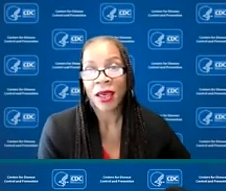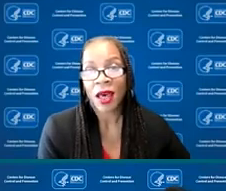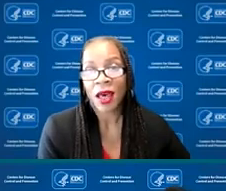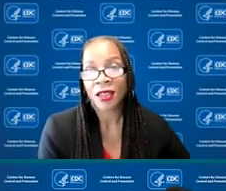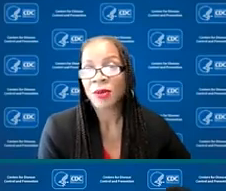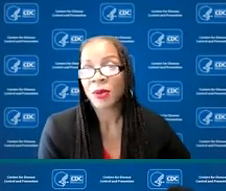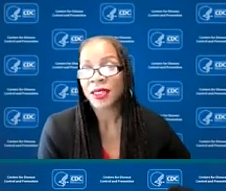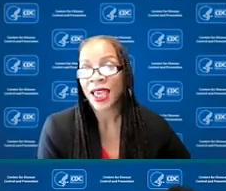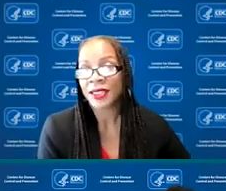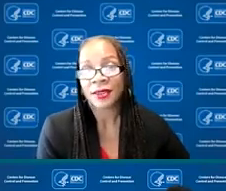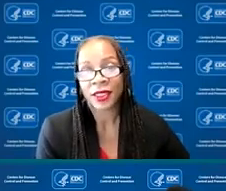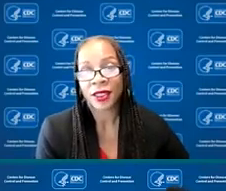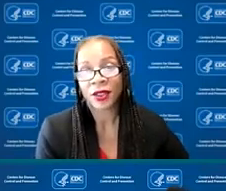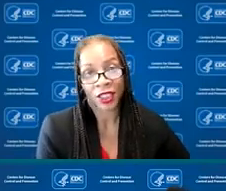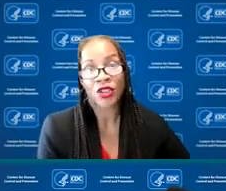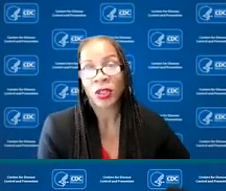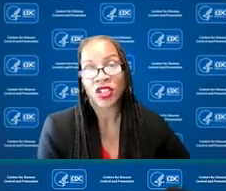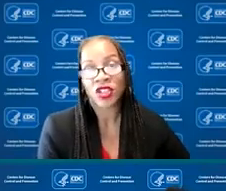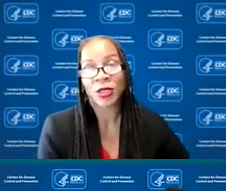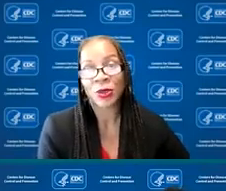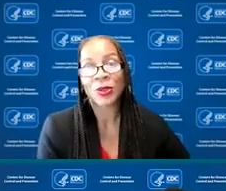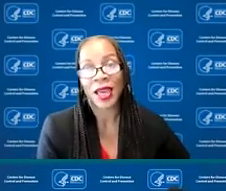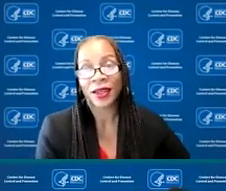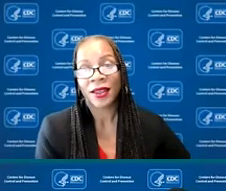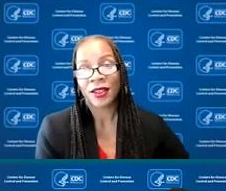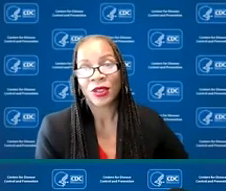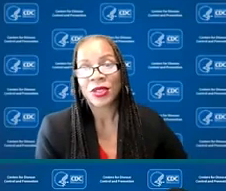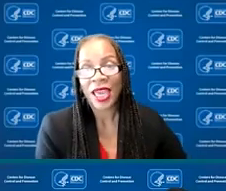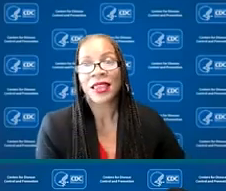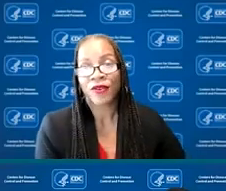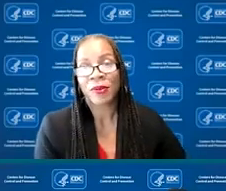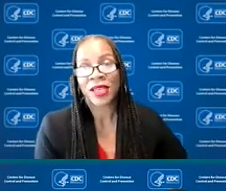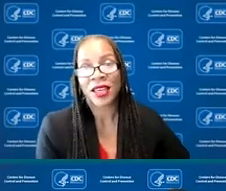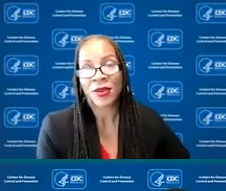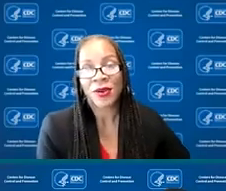Ultimately, as the leader, it’s your job to do that. So you take the information that you